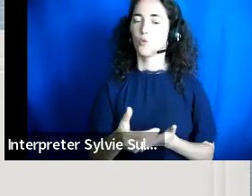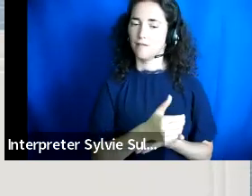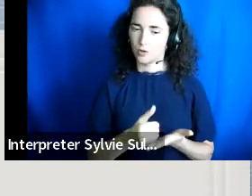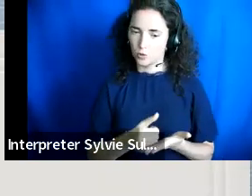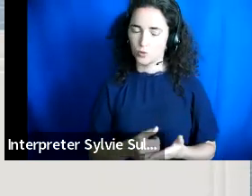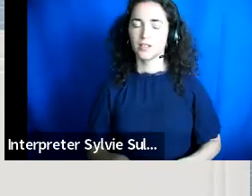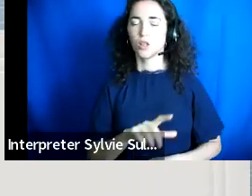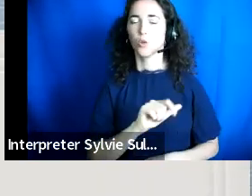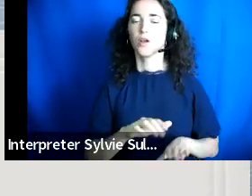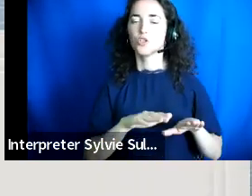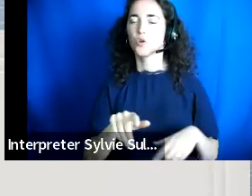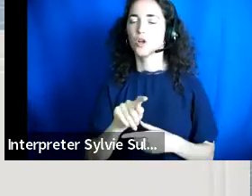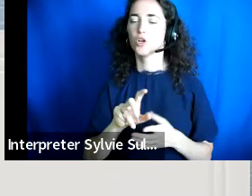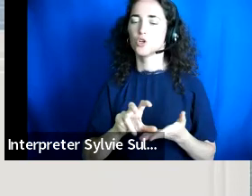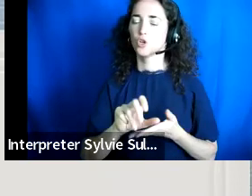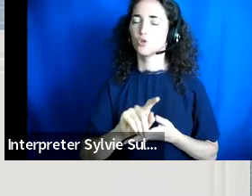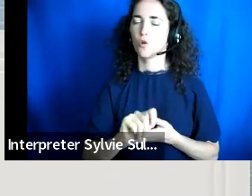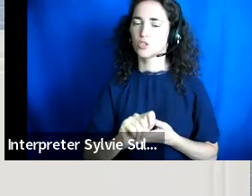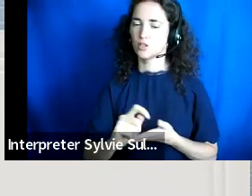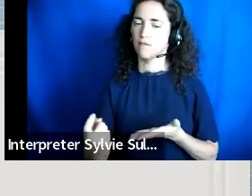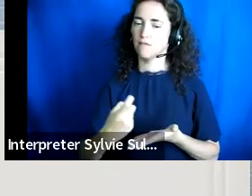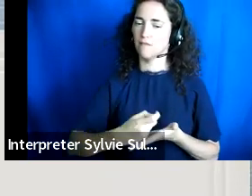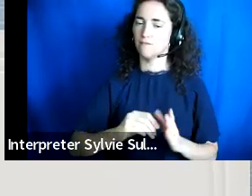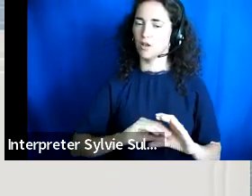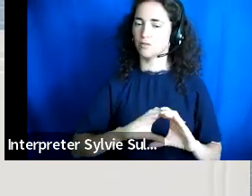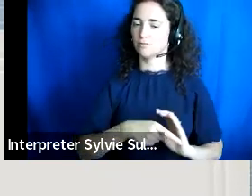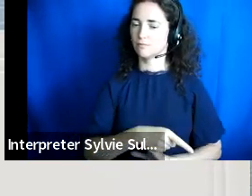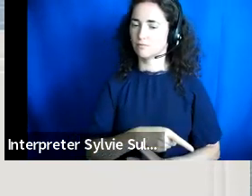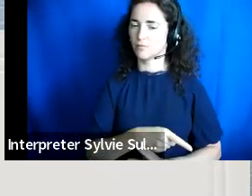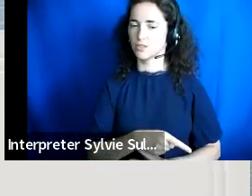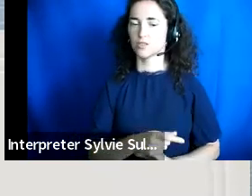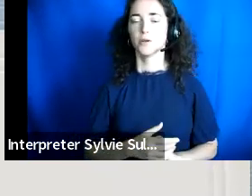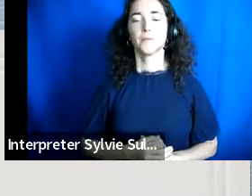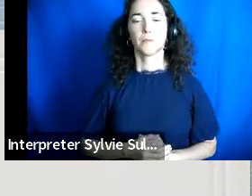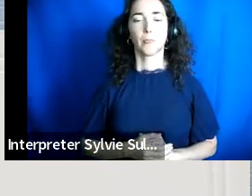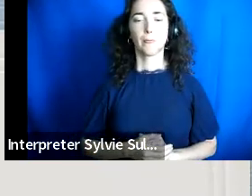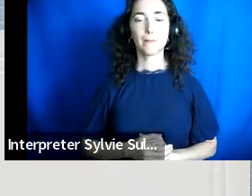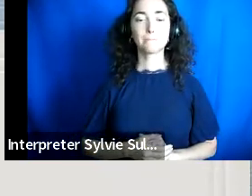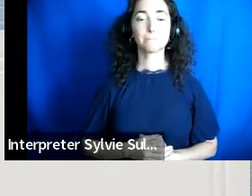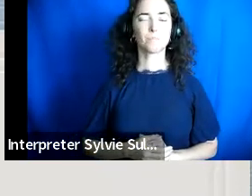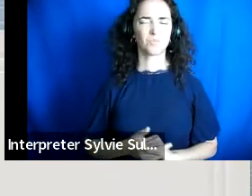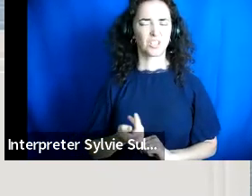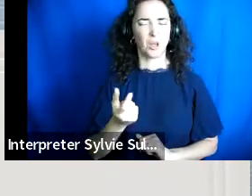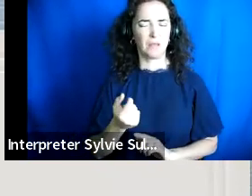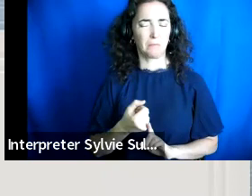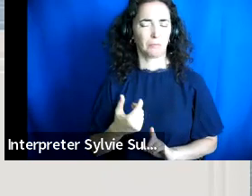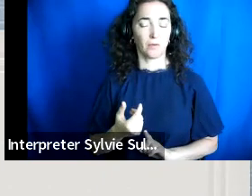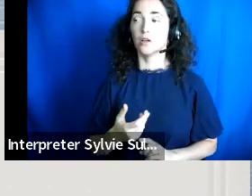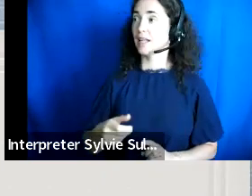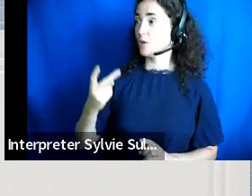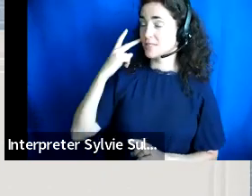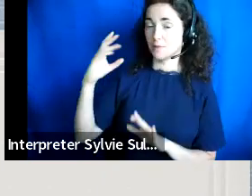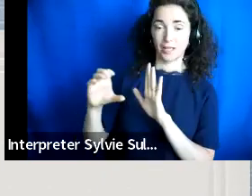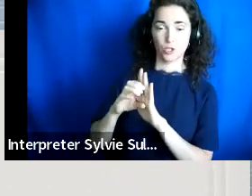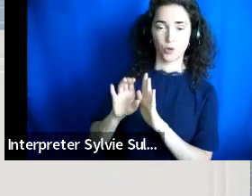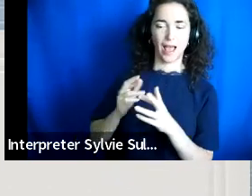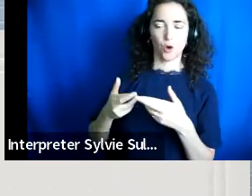So just a little bit about us, and then I do have a visual on the screen of our region that we serve